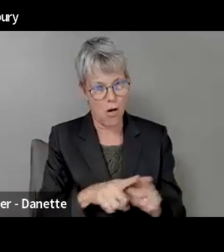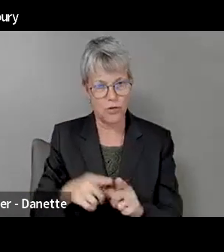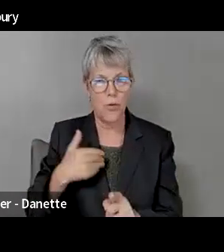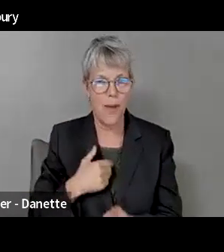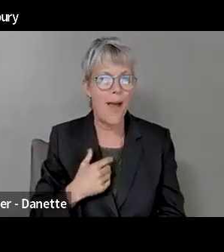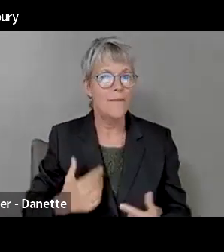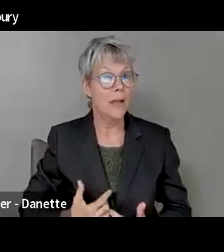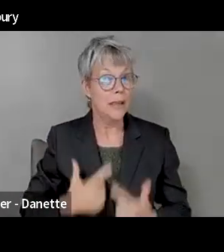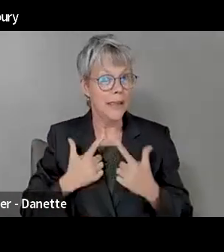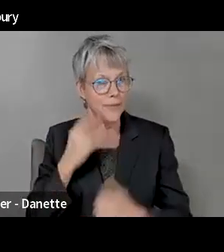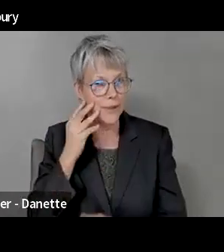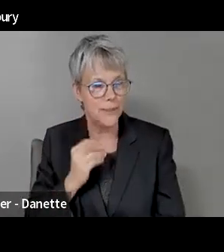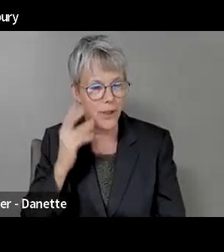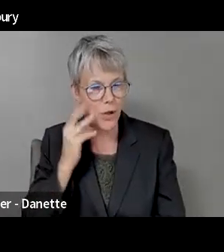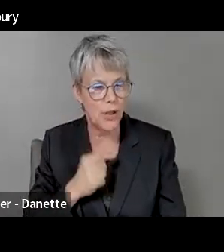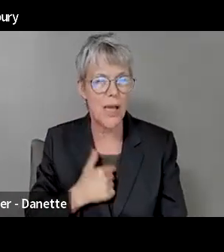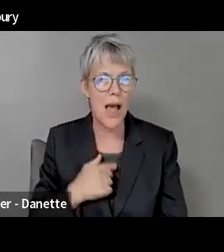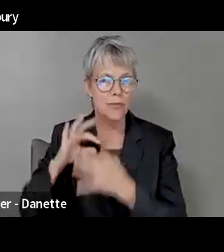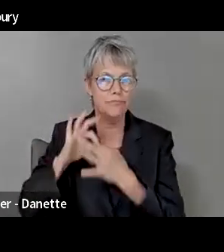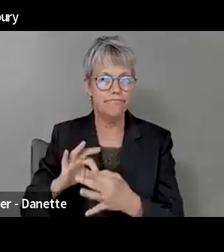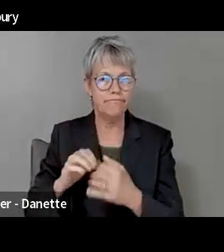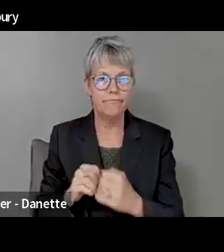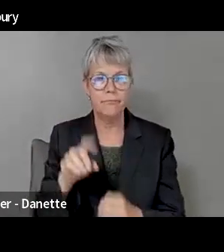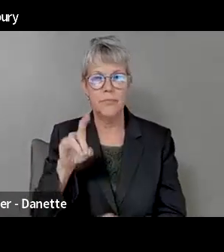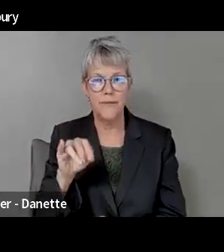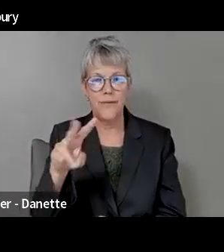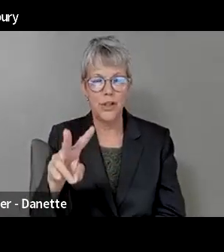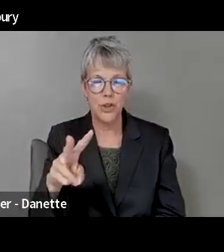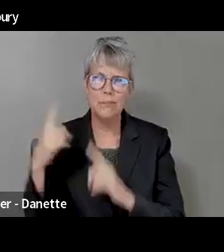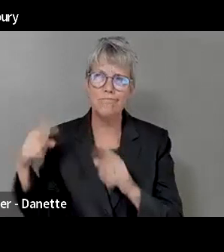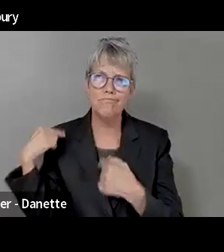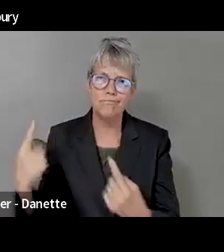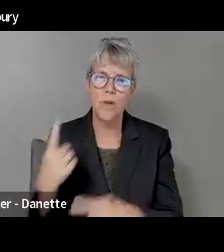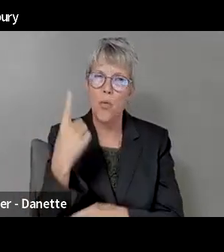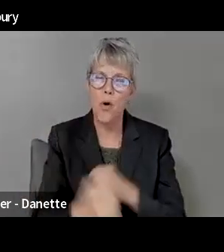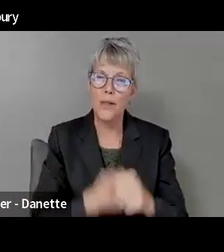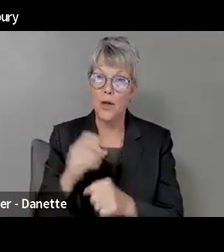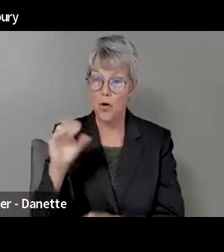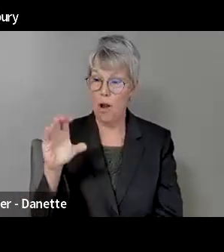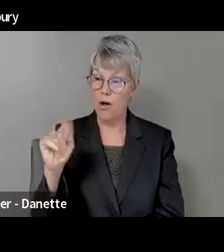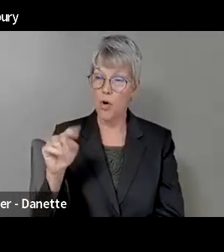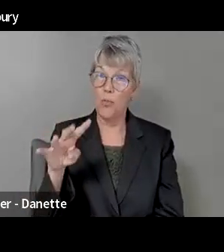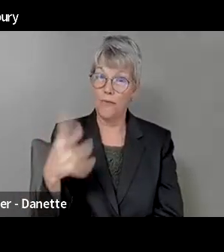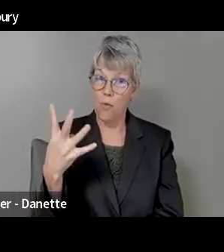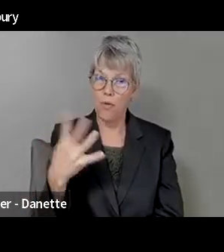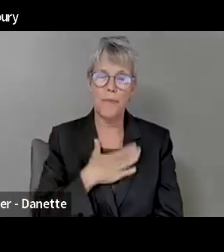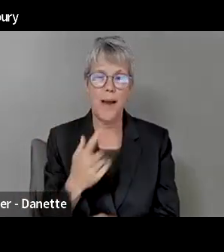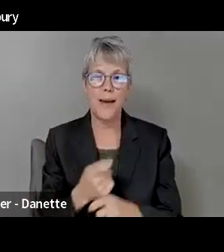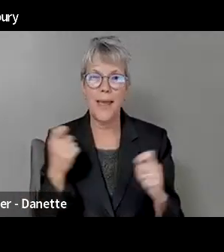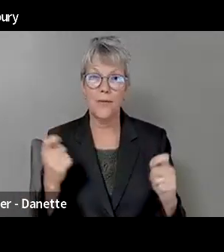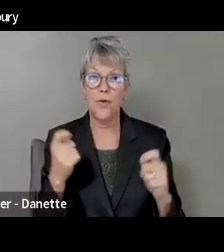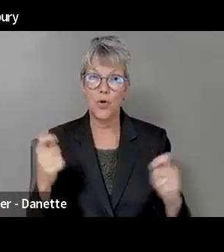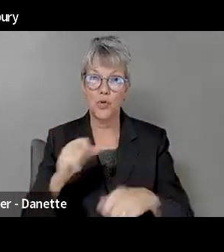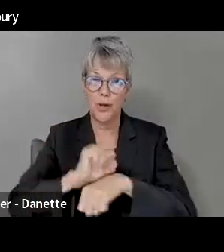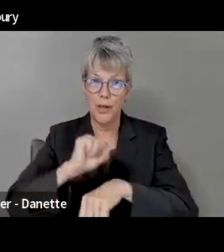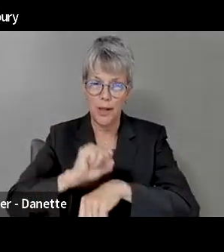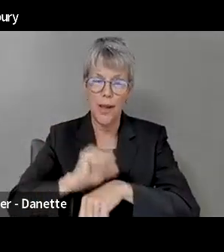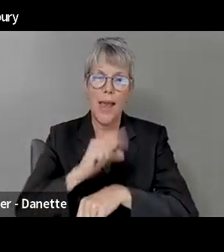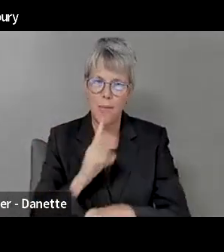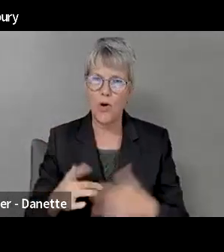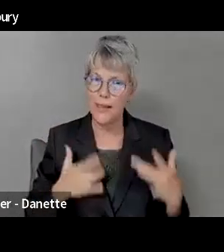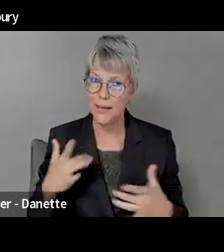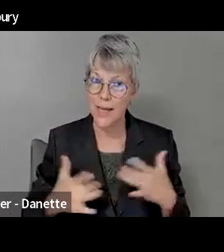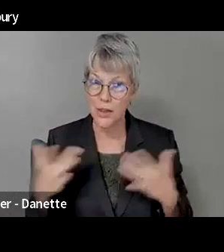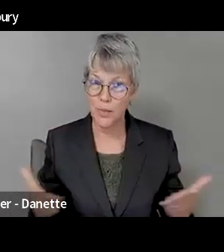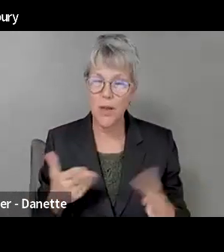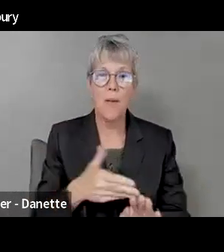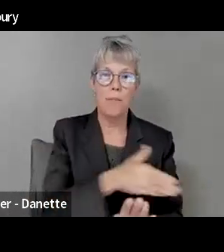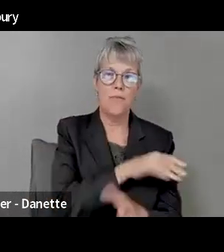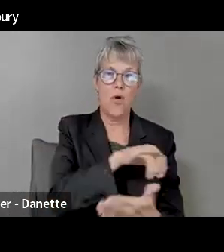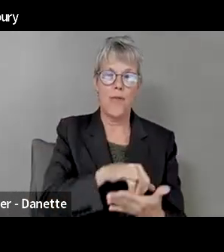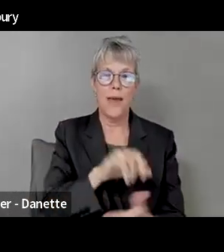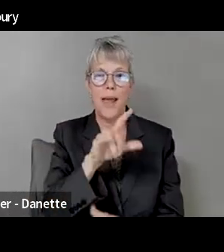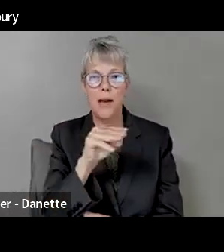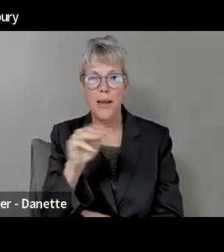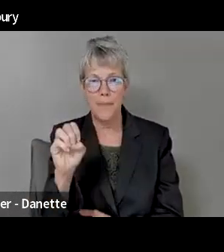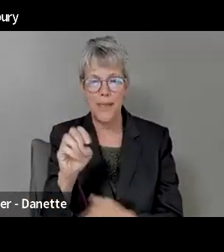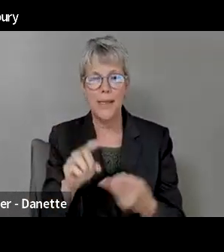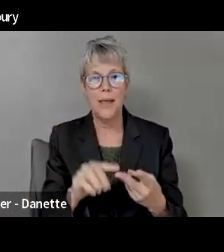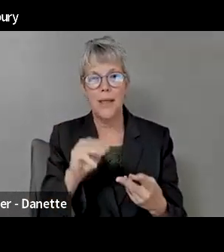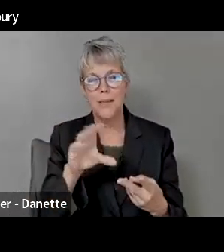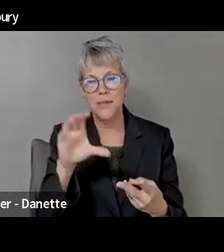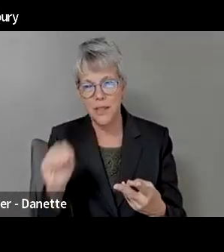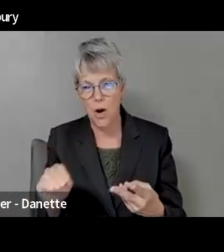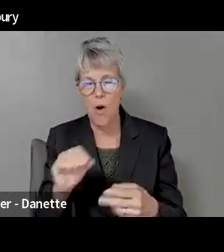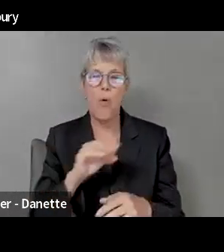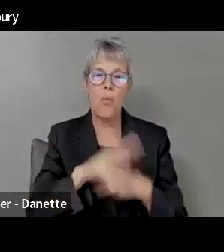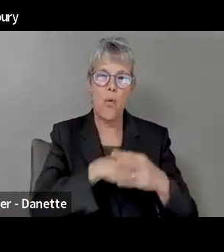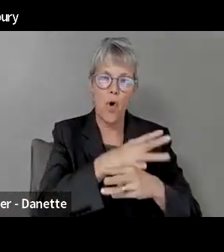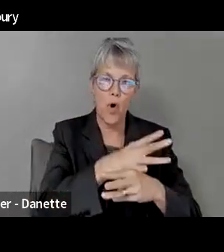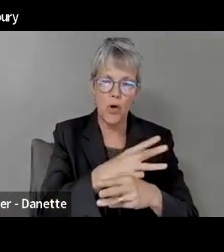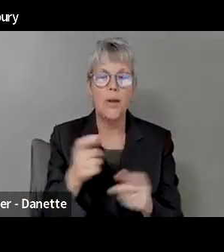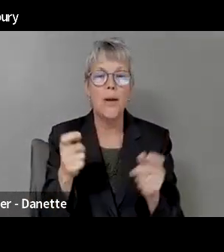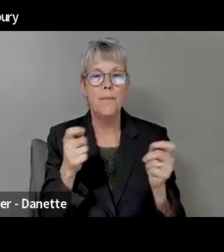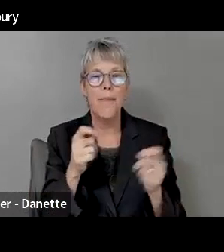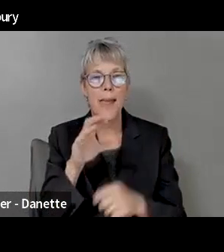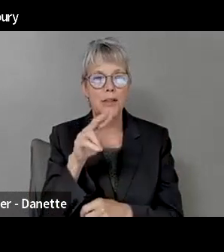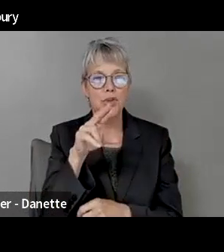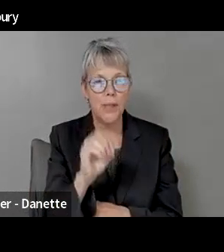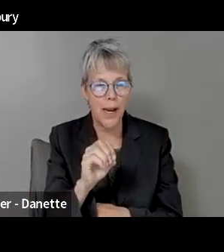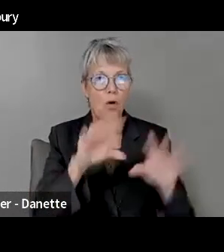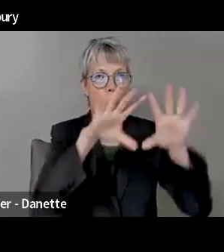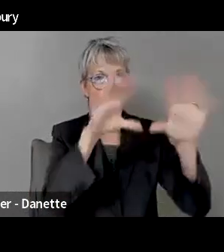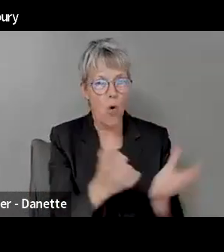Jennifer Meade (she/her): I've been with a vision now for almost one year. October fourth will actually be my anniversary, and I'm. Very excited to be here. Prior to that, I was in the Lme and Ceo world. Local management entity managed care organization world for over fifteen years.